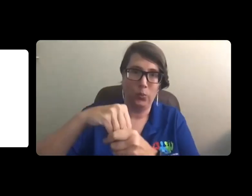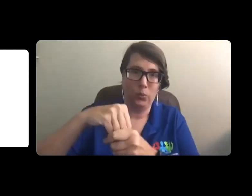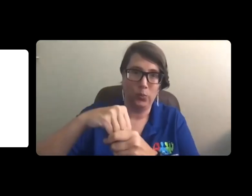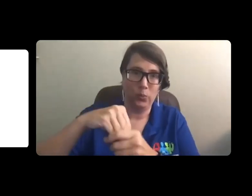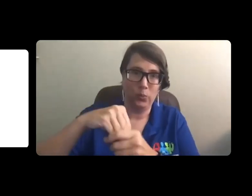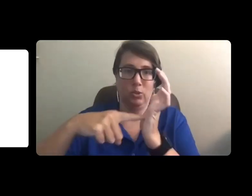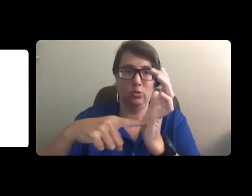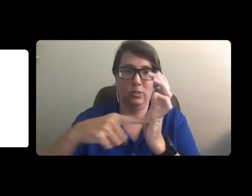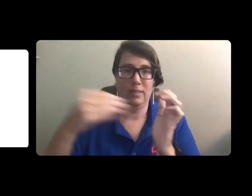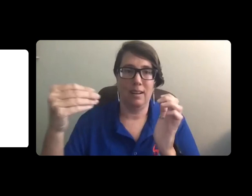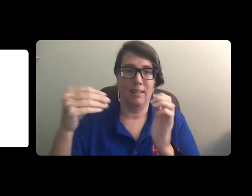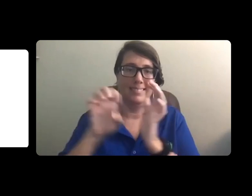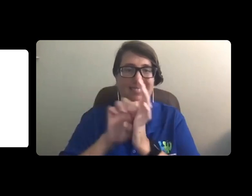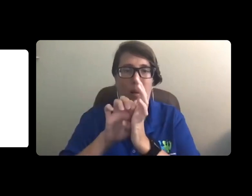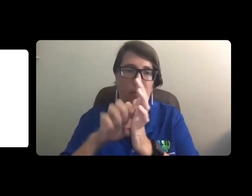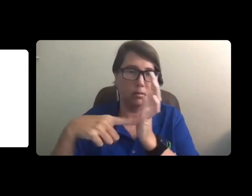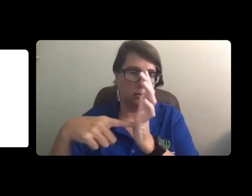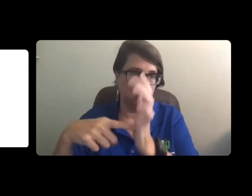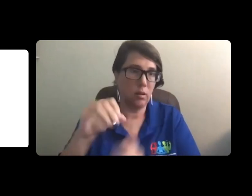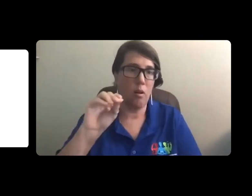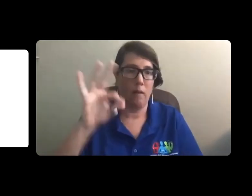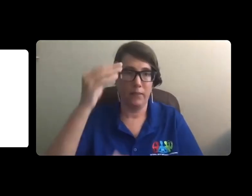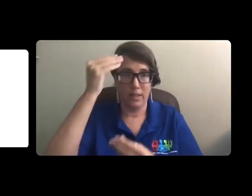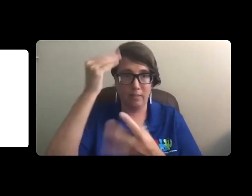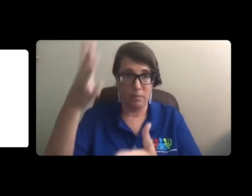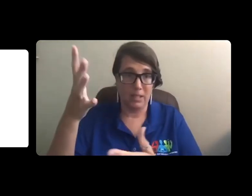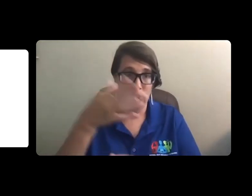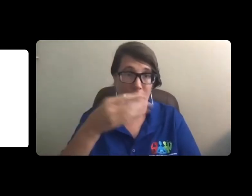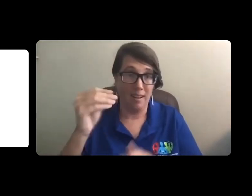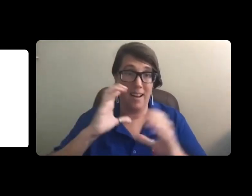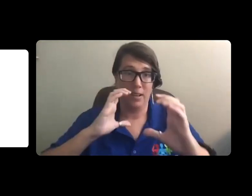applications, and services, and he will also include some demonstrations and